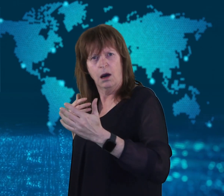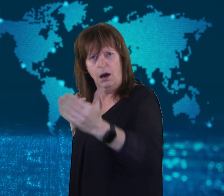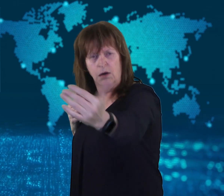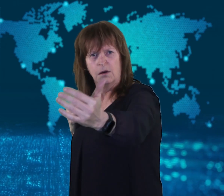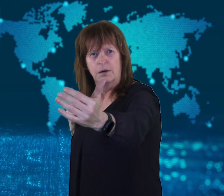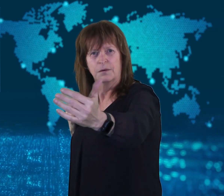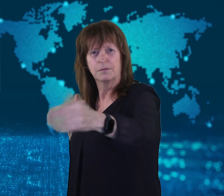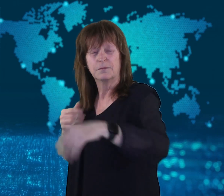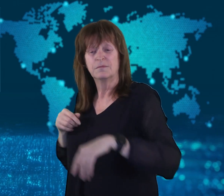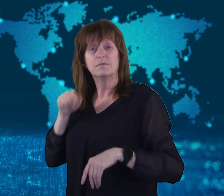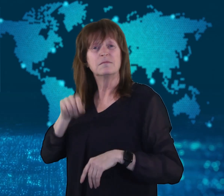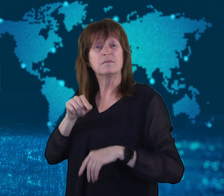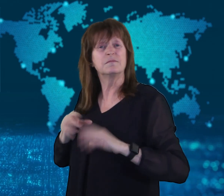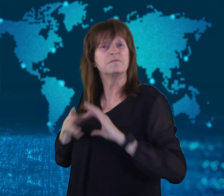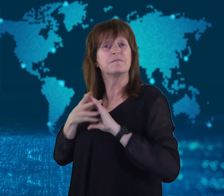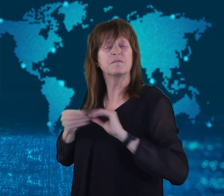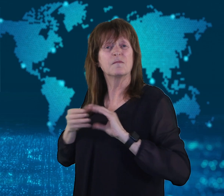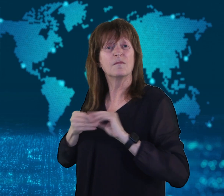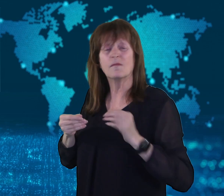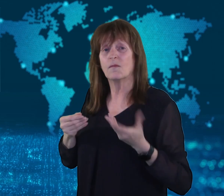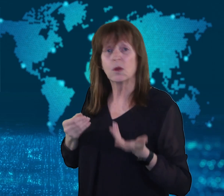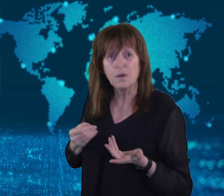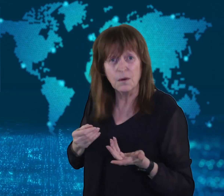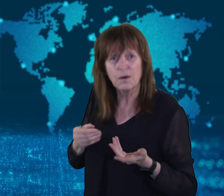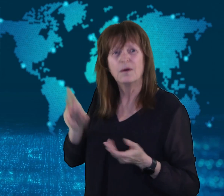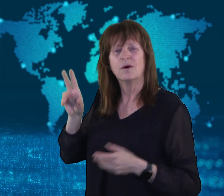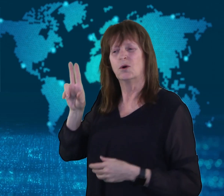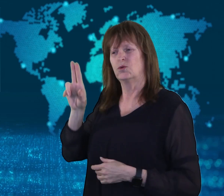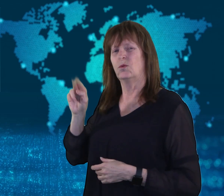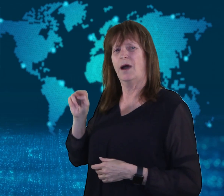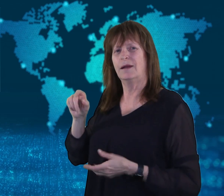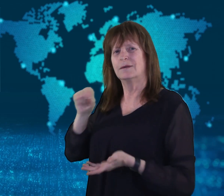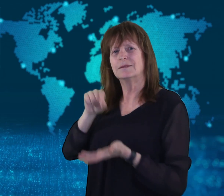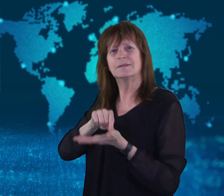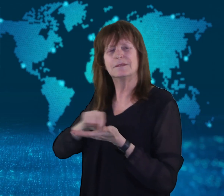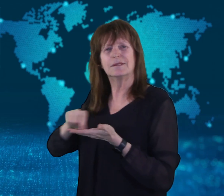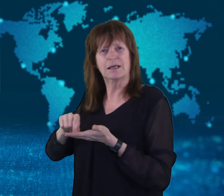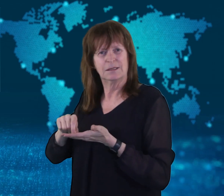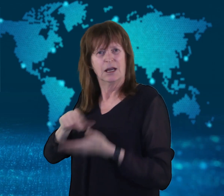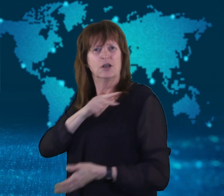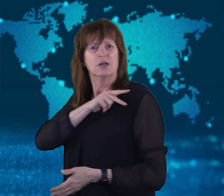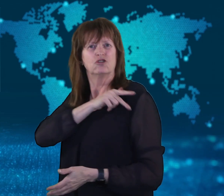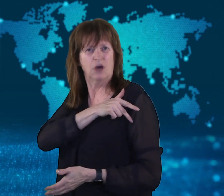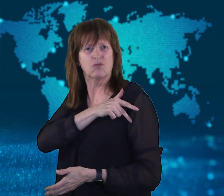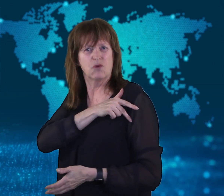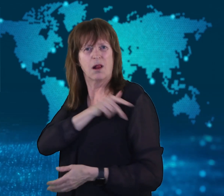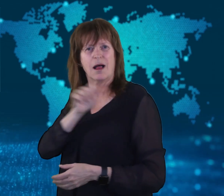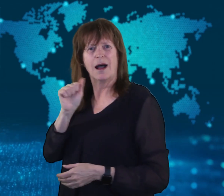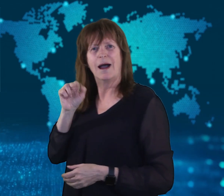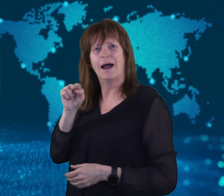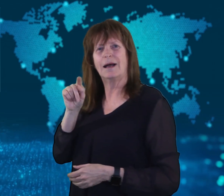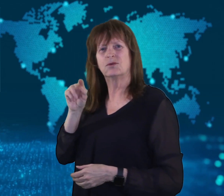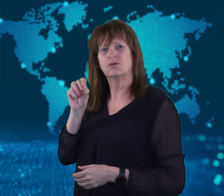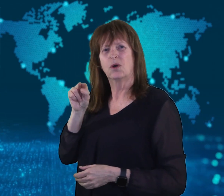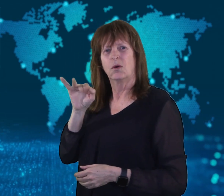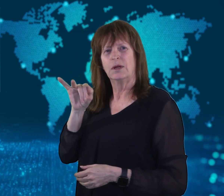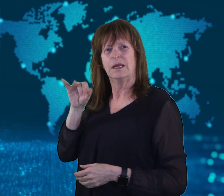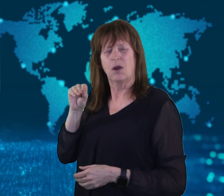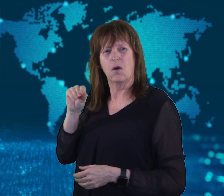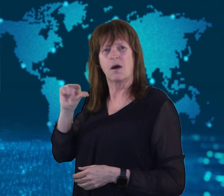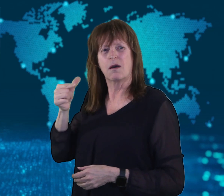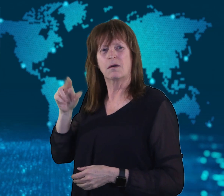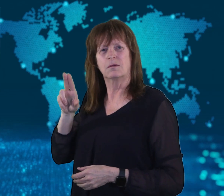The statement was made by UN Secretary General, António Guterres